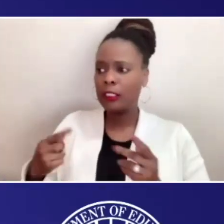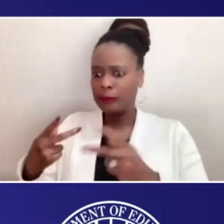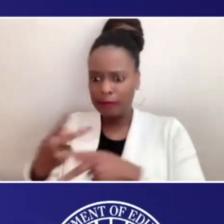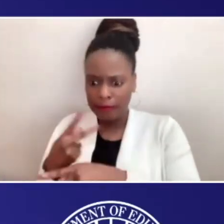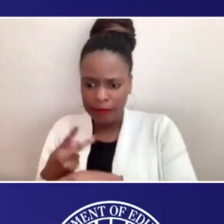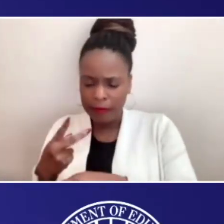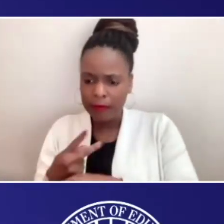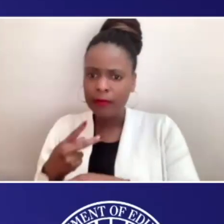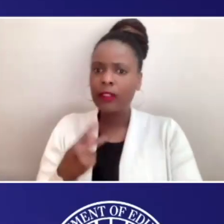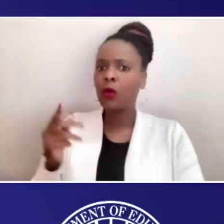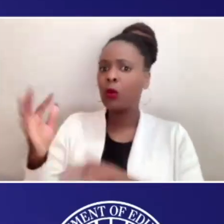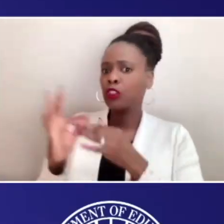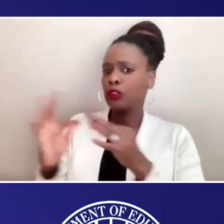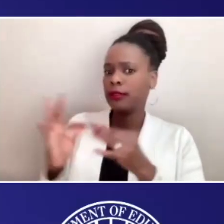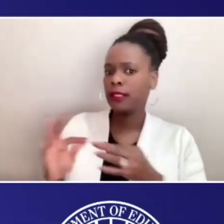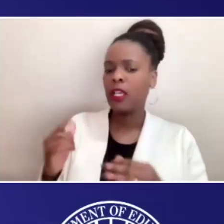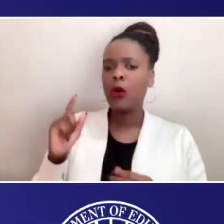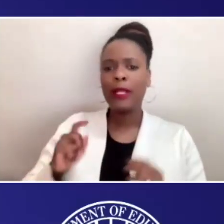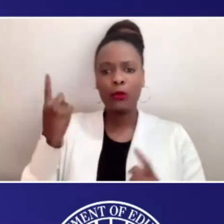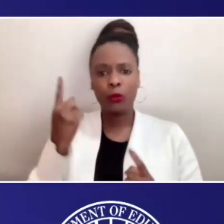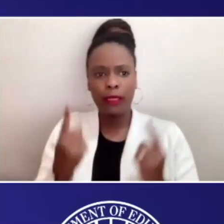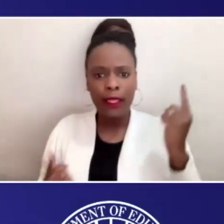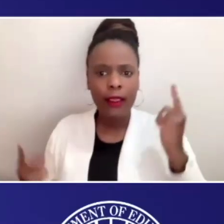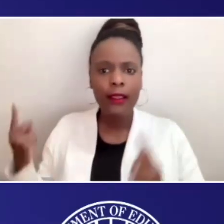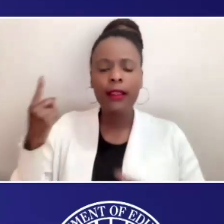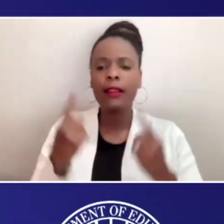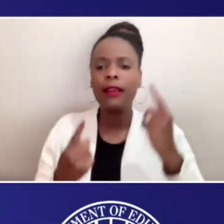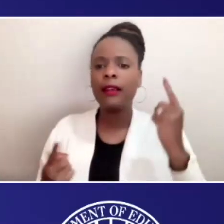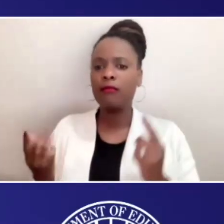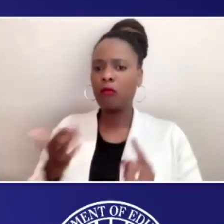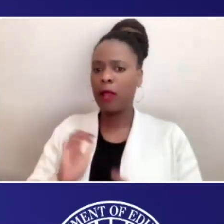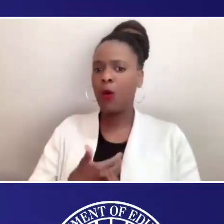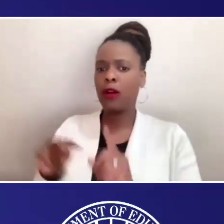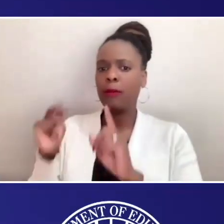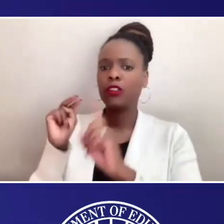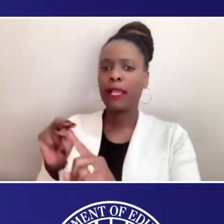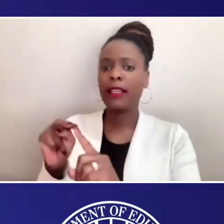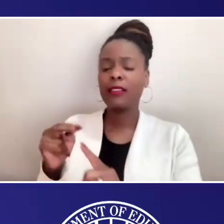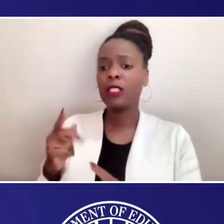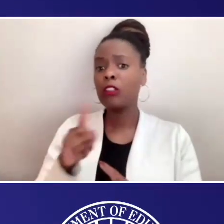you're showing us. We need to think through from our side. So we take these very seriously.